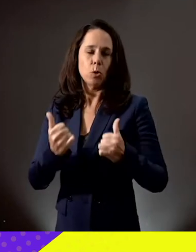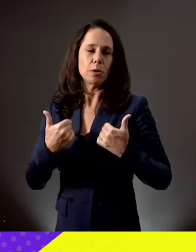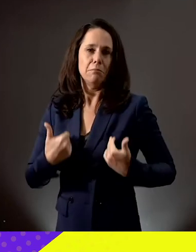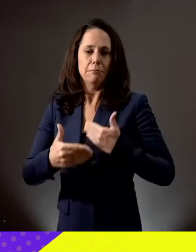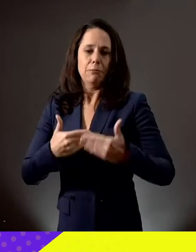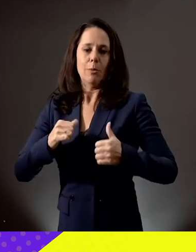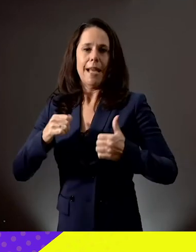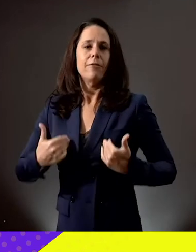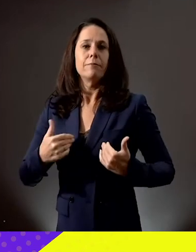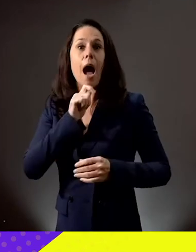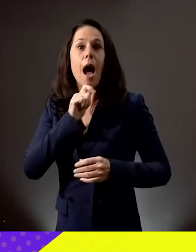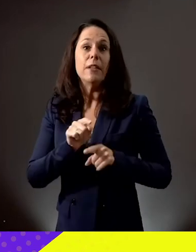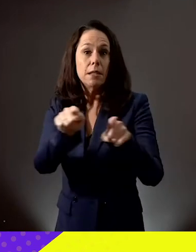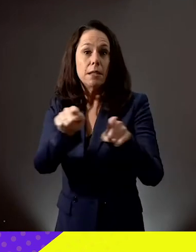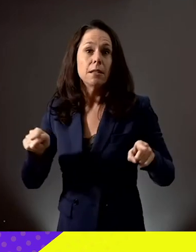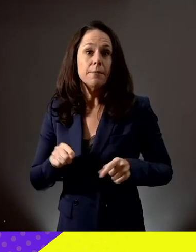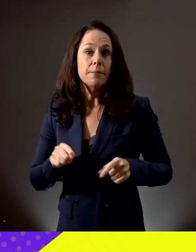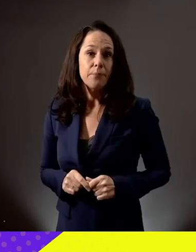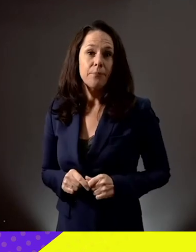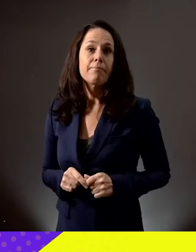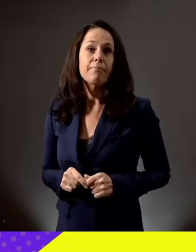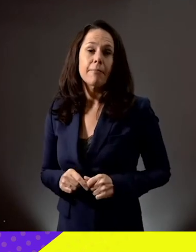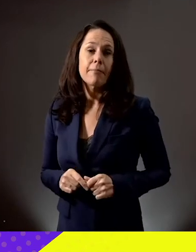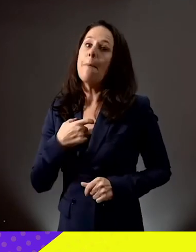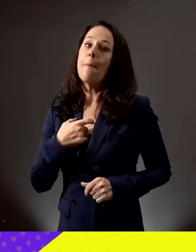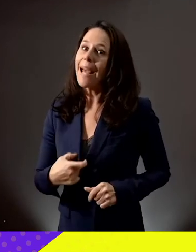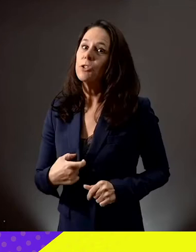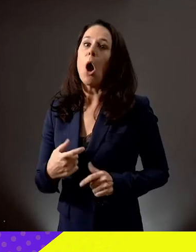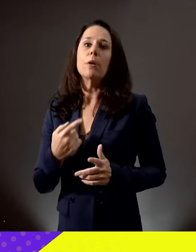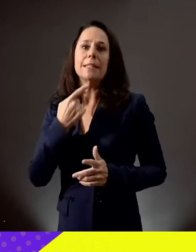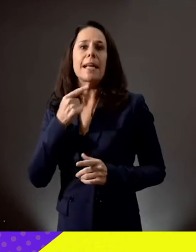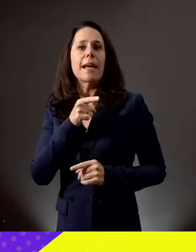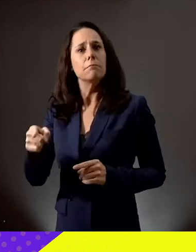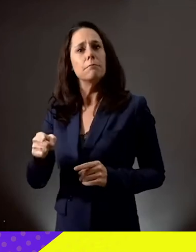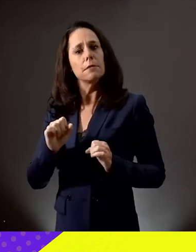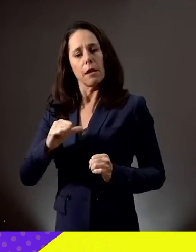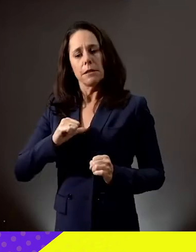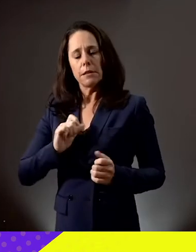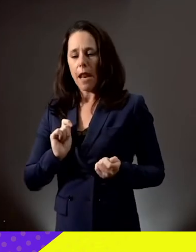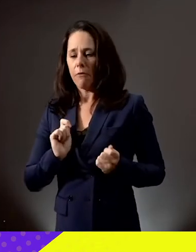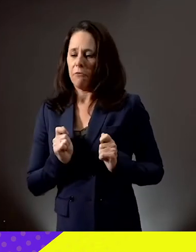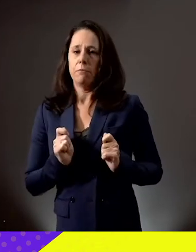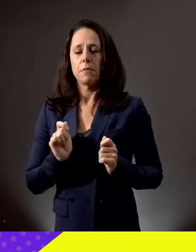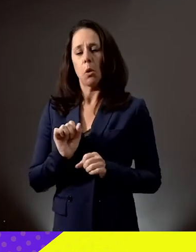And my personal message is: stay true to yourself. People know it when you're not.